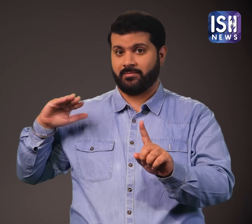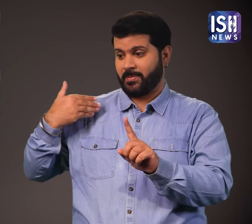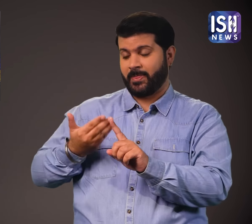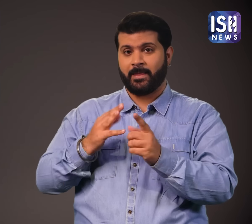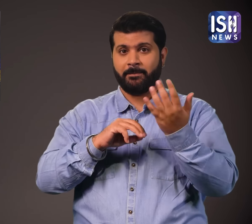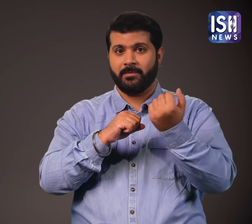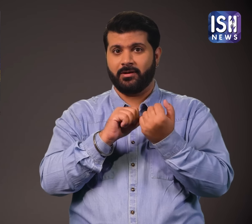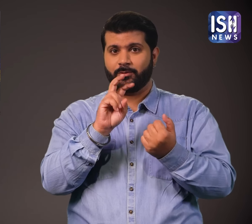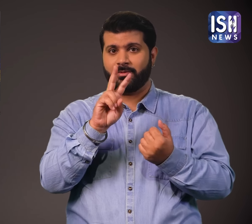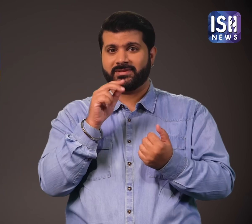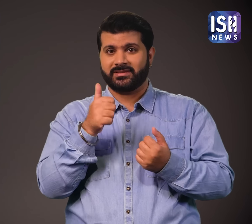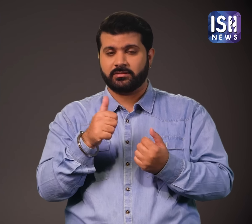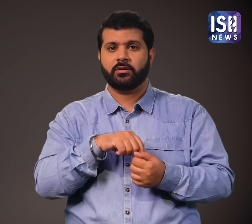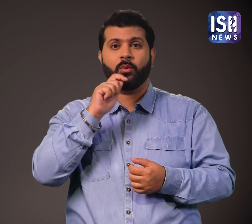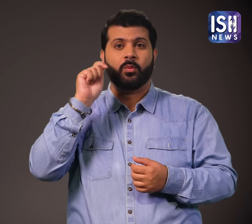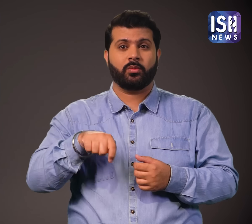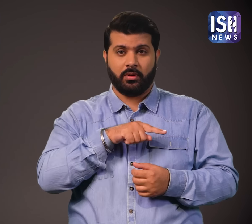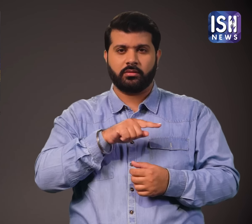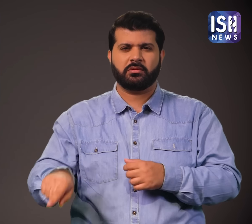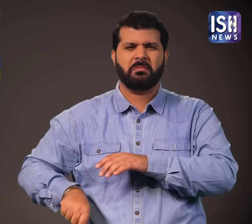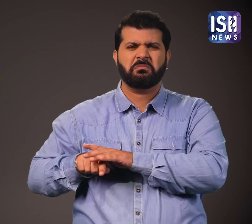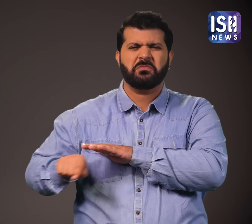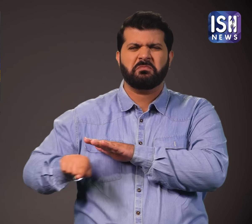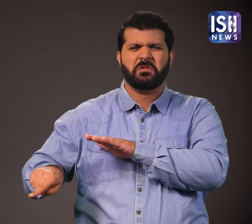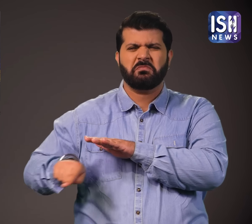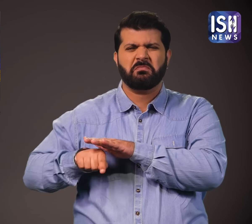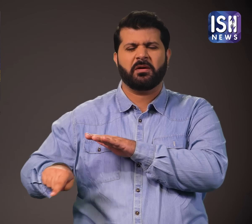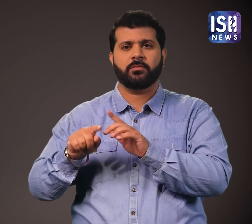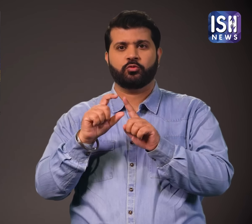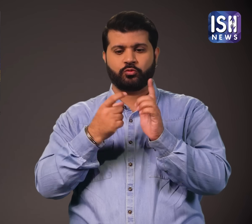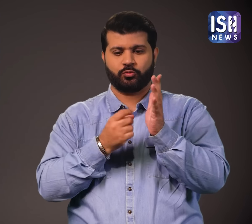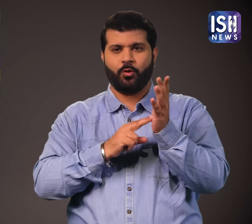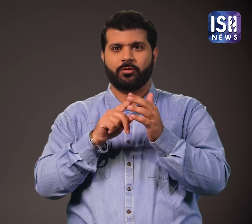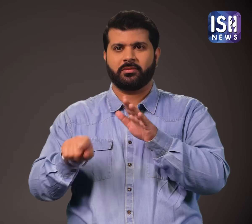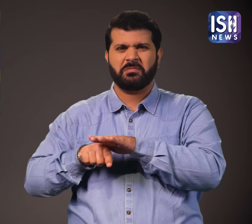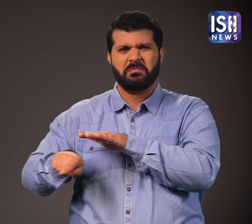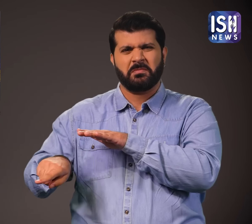Since March 2026, Ukraine has intensified its drone attacks.